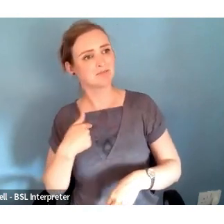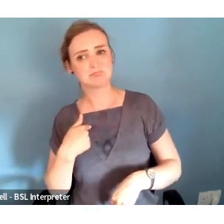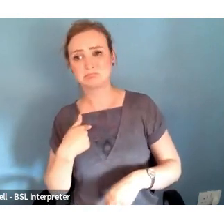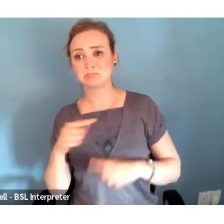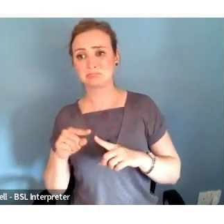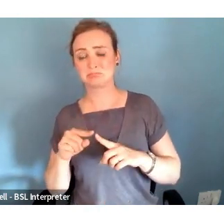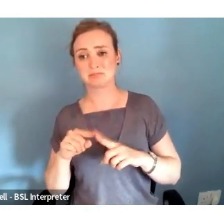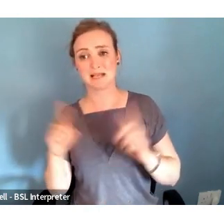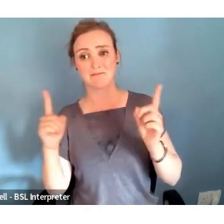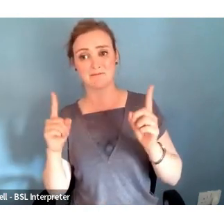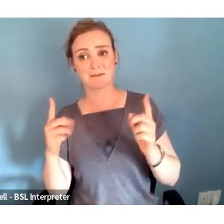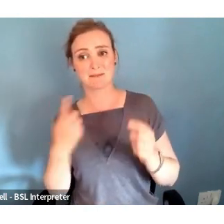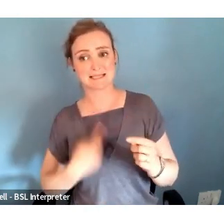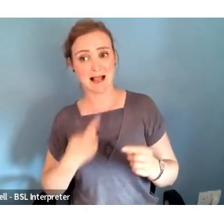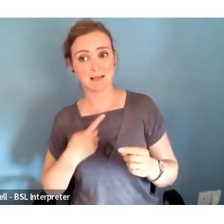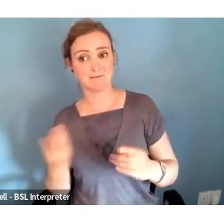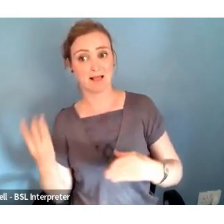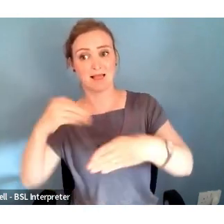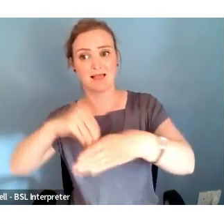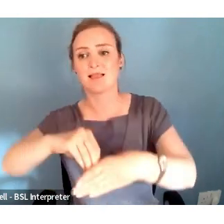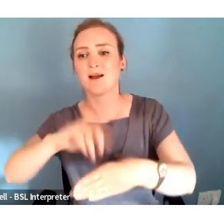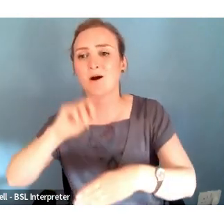sore thumb because I am different. Those kind of